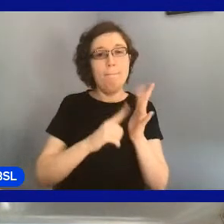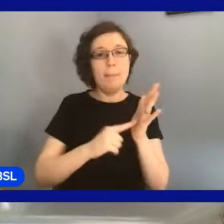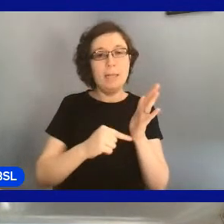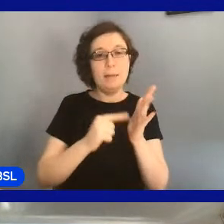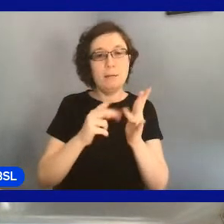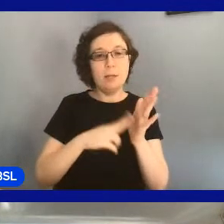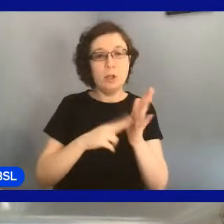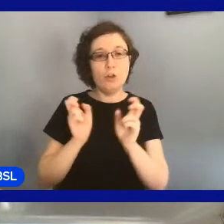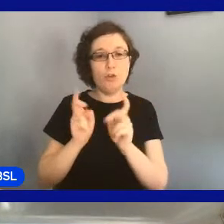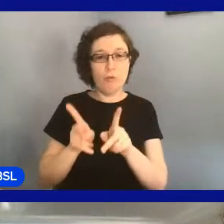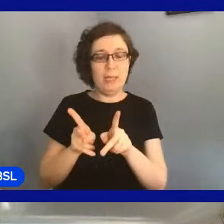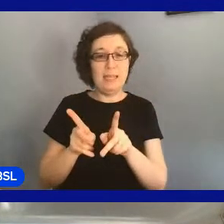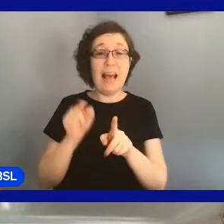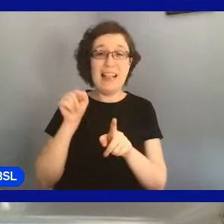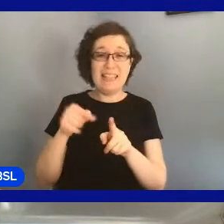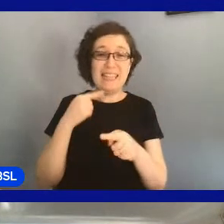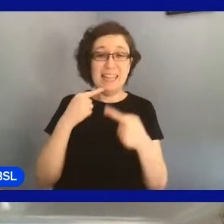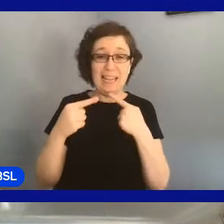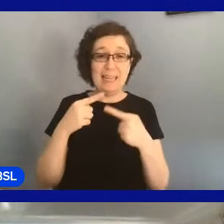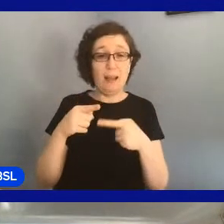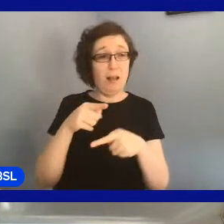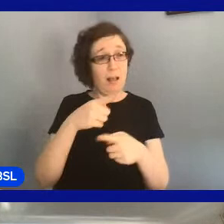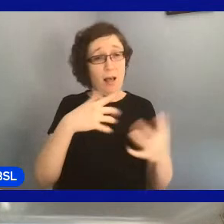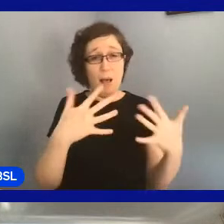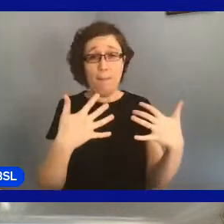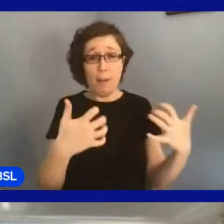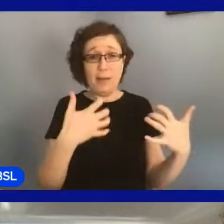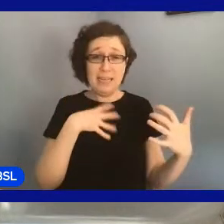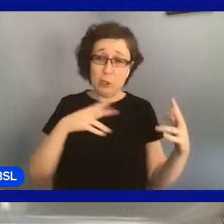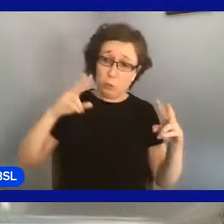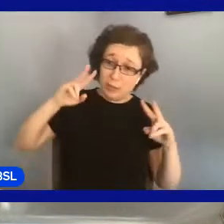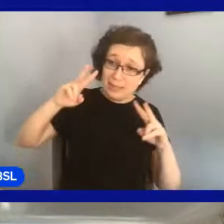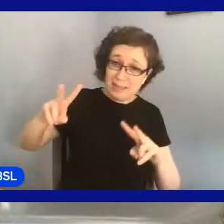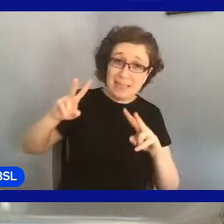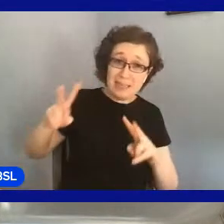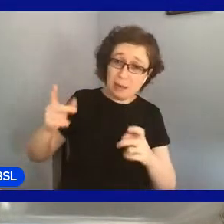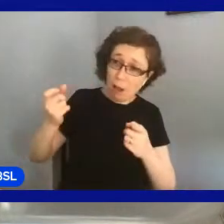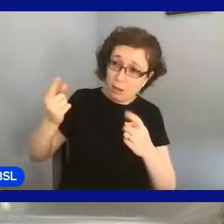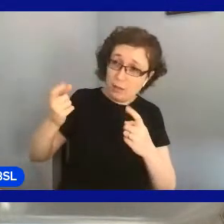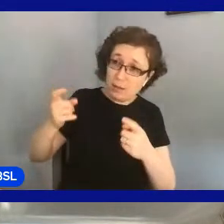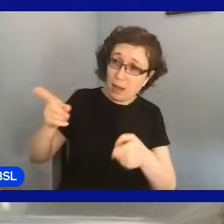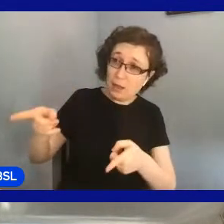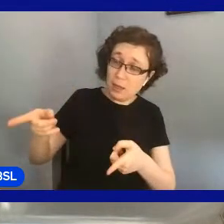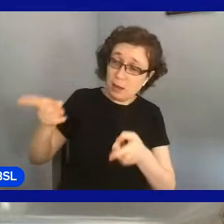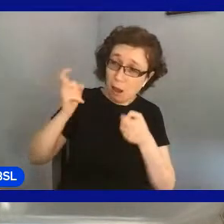A lot of this data needs to be seen by the general public, just people to look at and